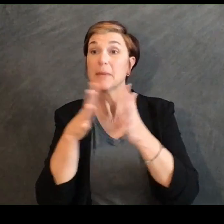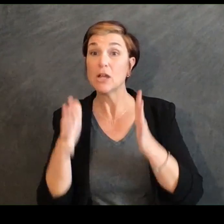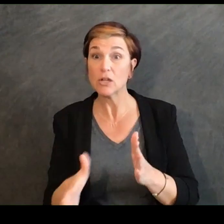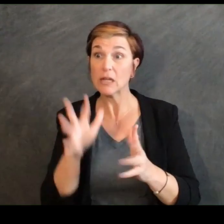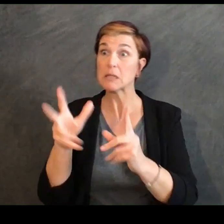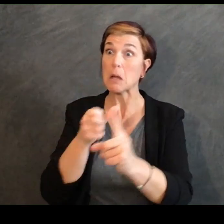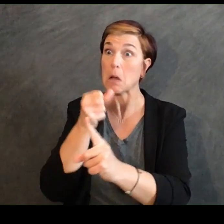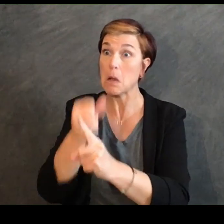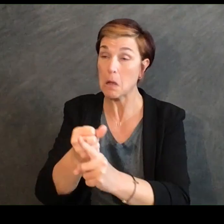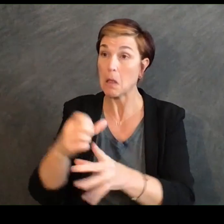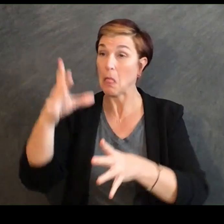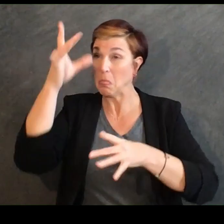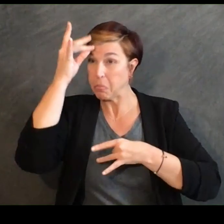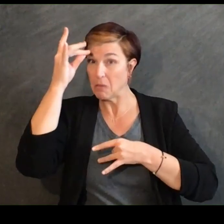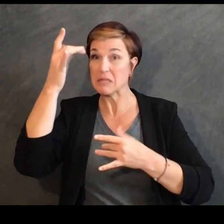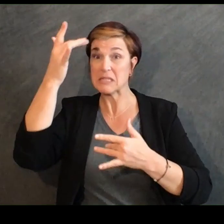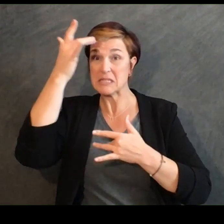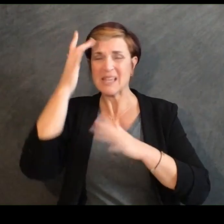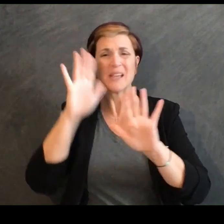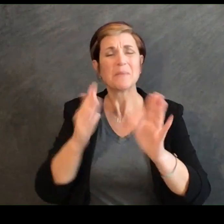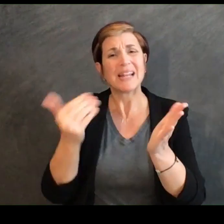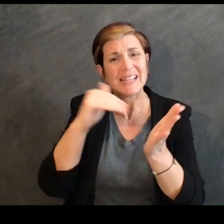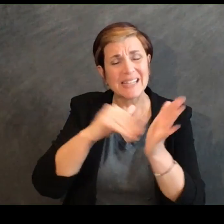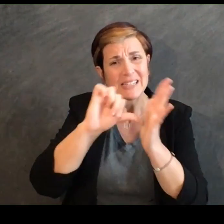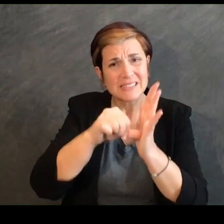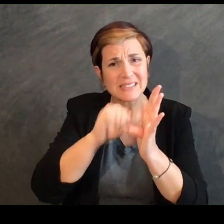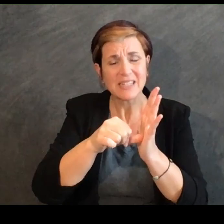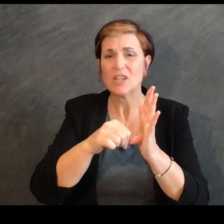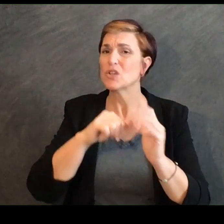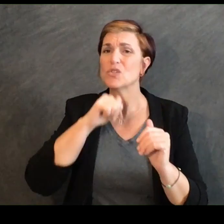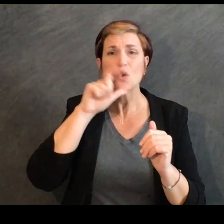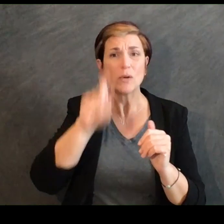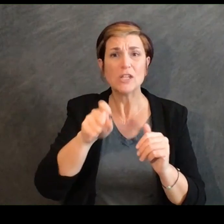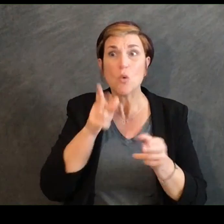this test totally unnecessary and this will pass